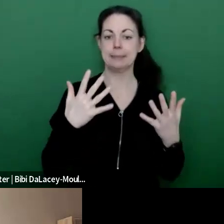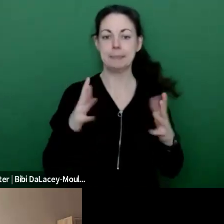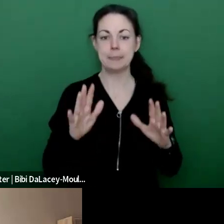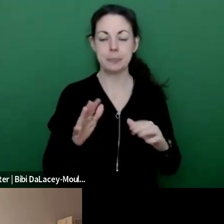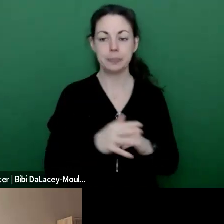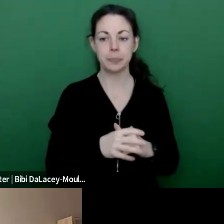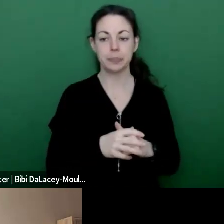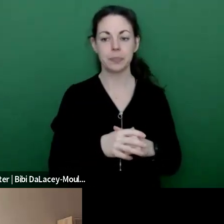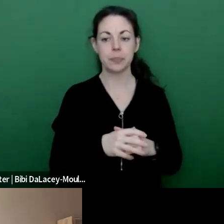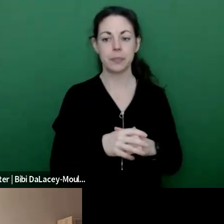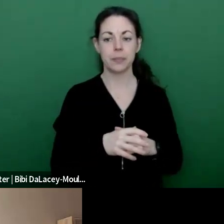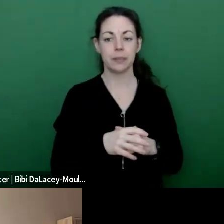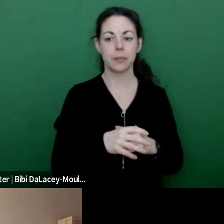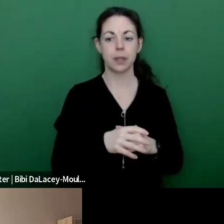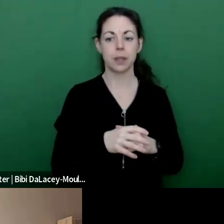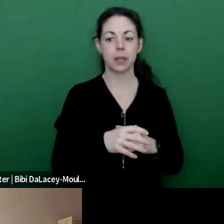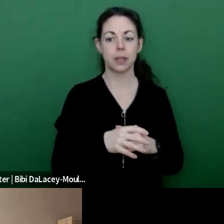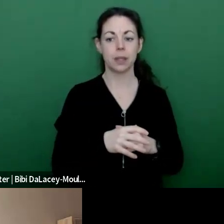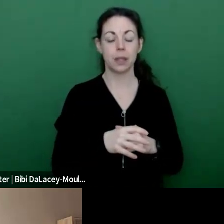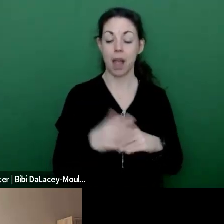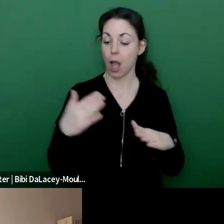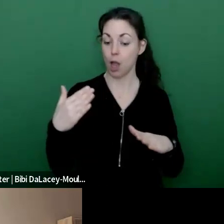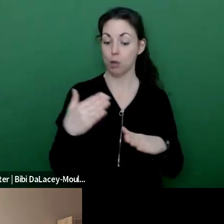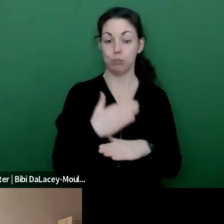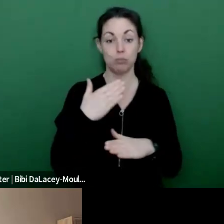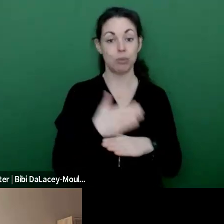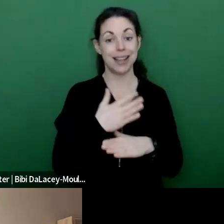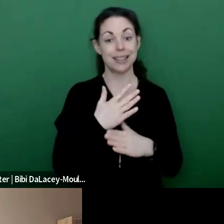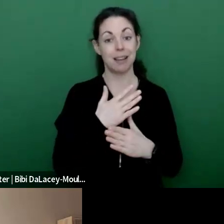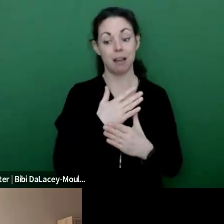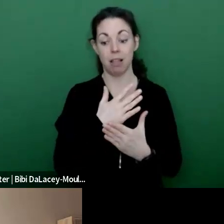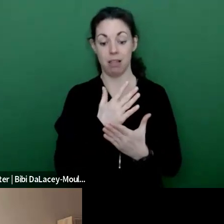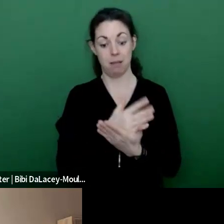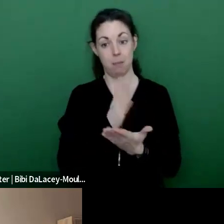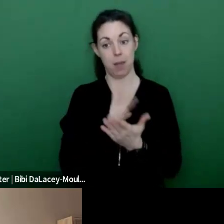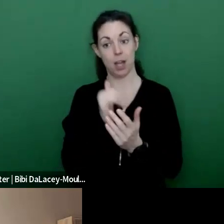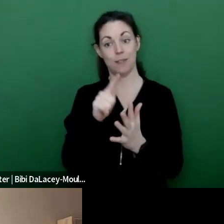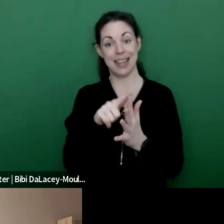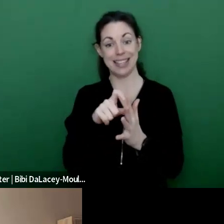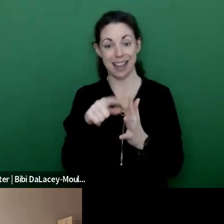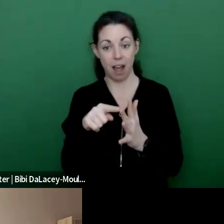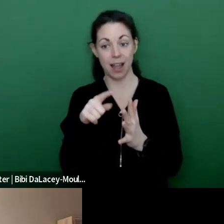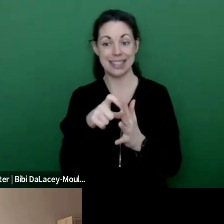I would say that in terms of the practical aspects of EDI or DEI, and I use different terminology.